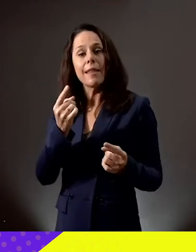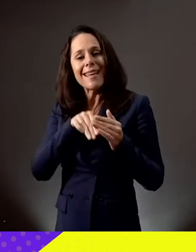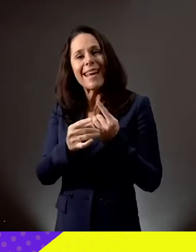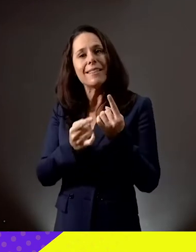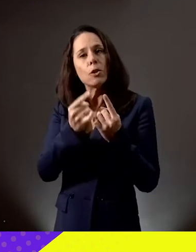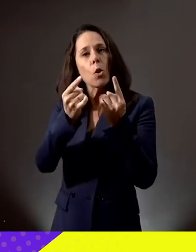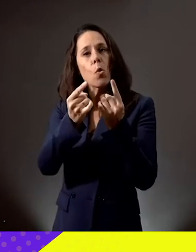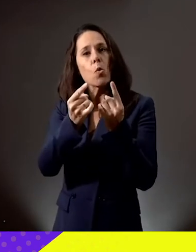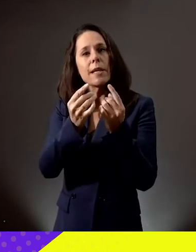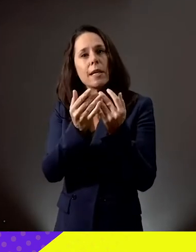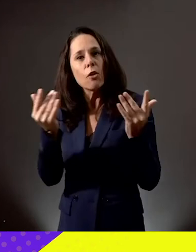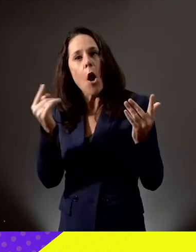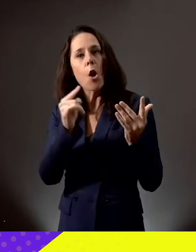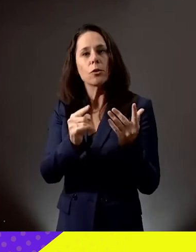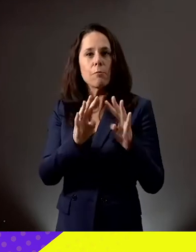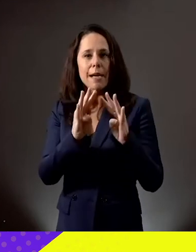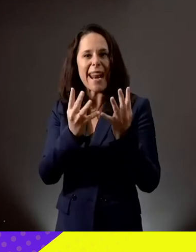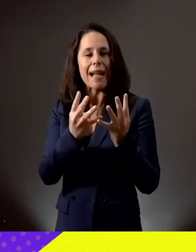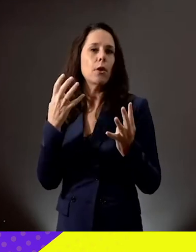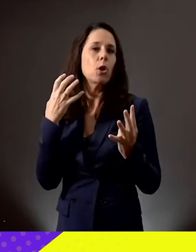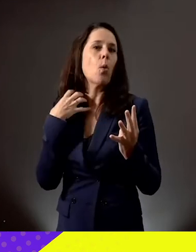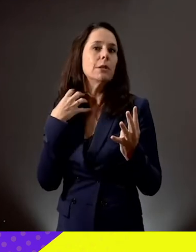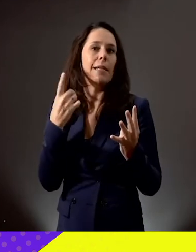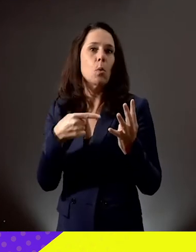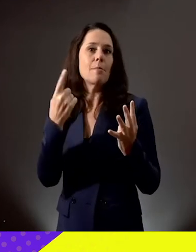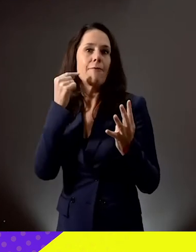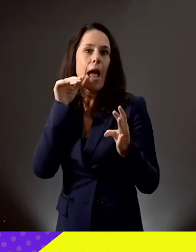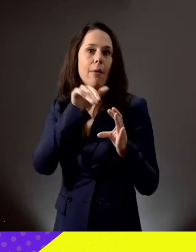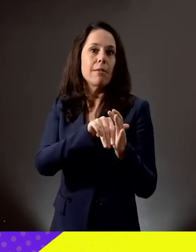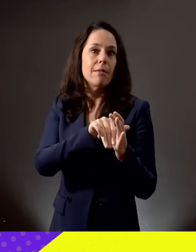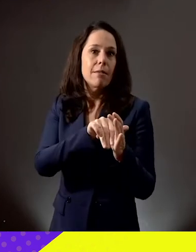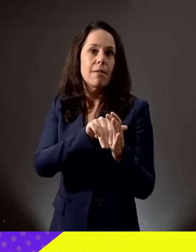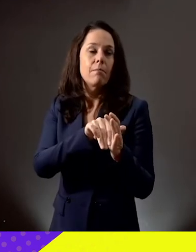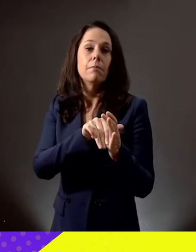that need more women on their boards. But many companies don't know...